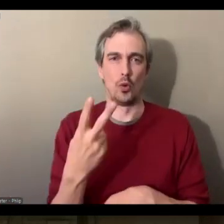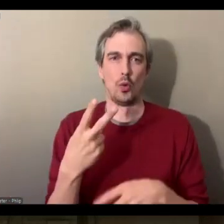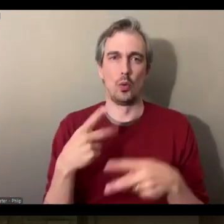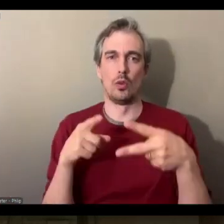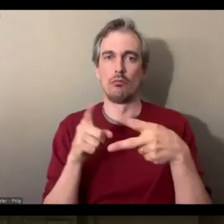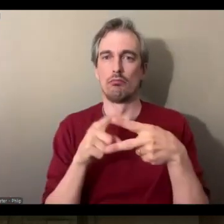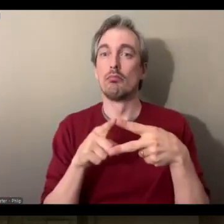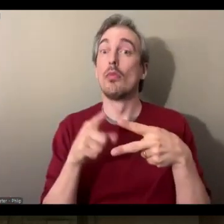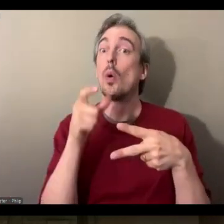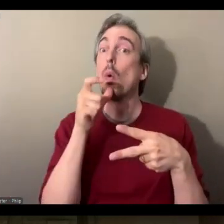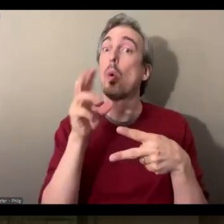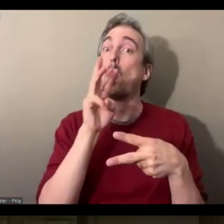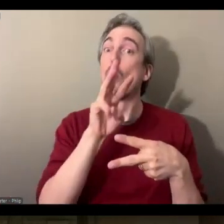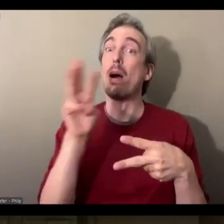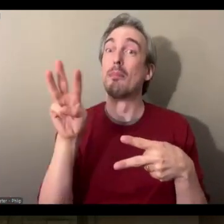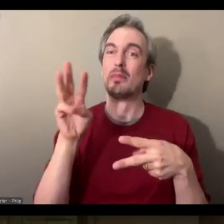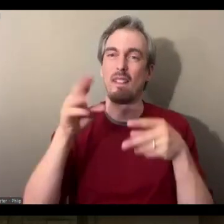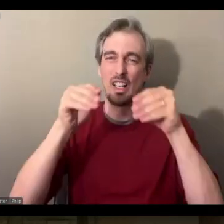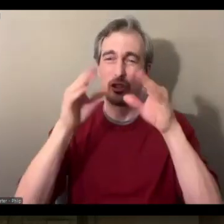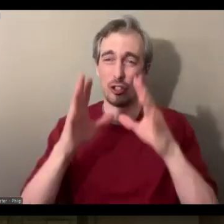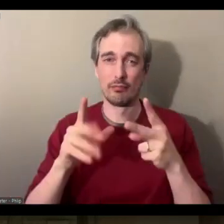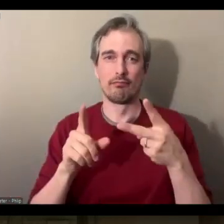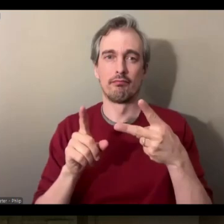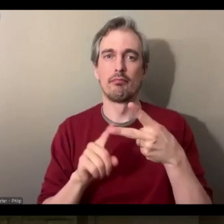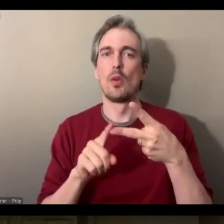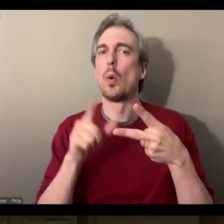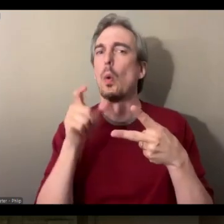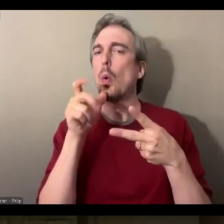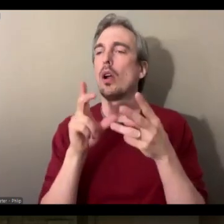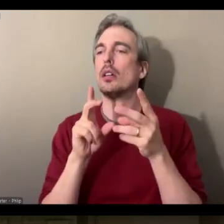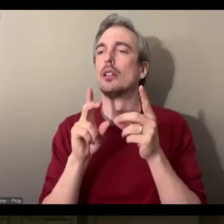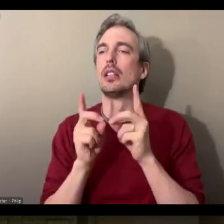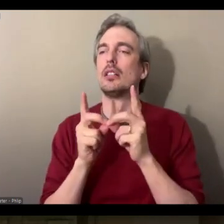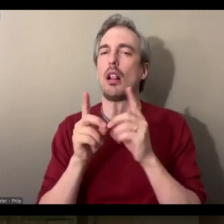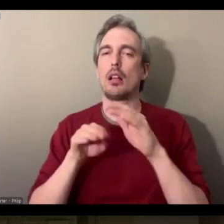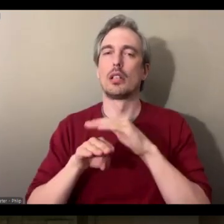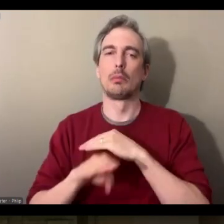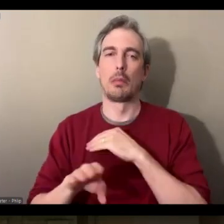we actually have two representatives of those two companies with us here today. Thomas from